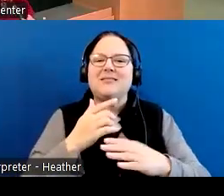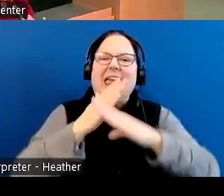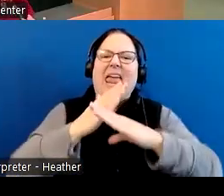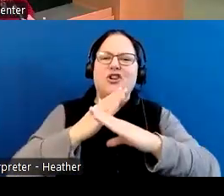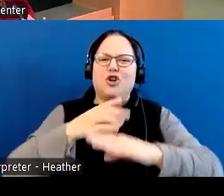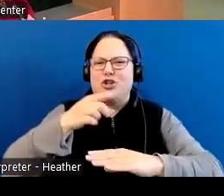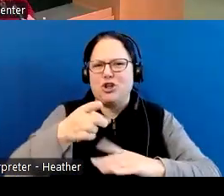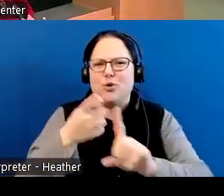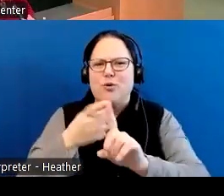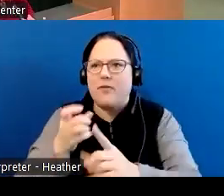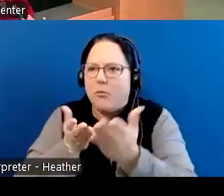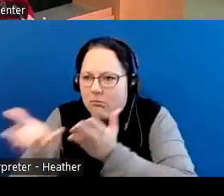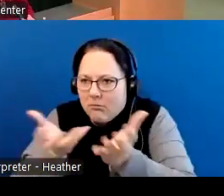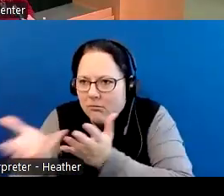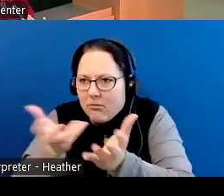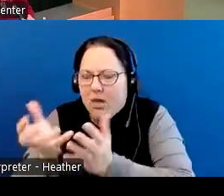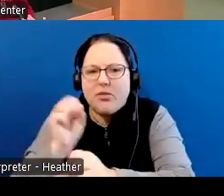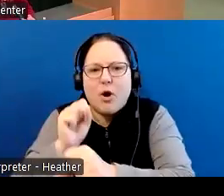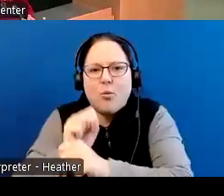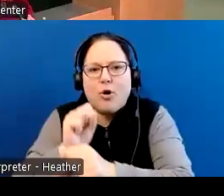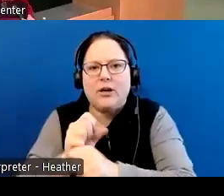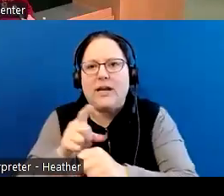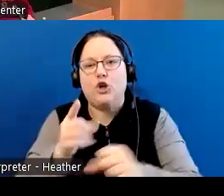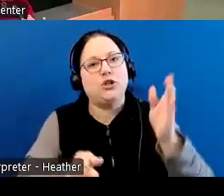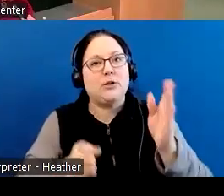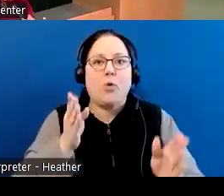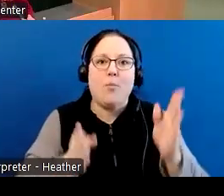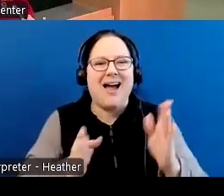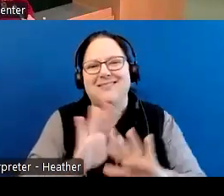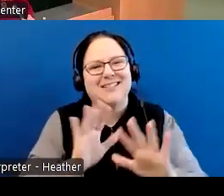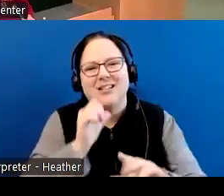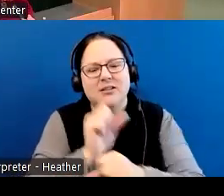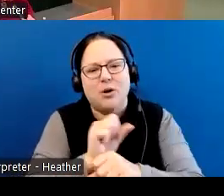therapeutic works and you're just kind of being a robot. So that is a real risk that's happening